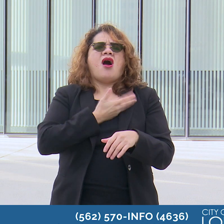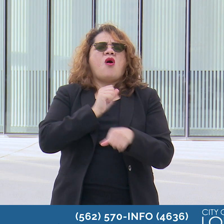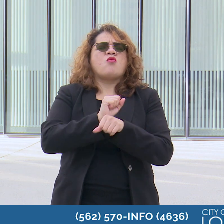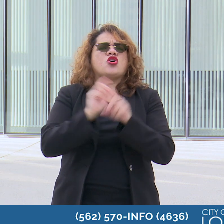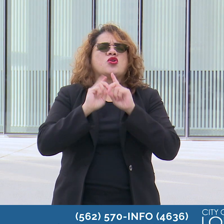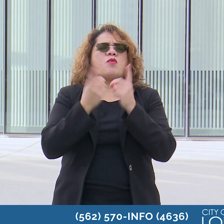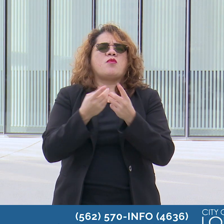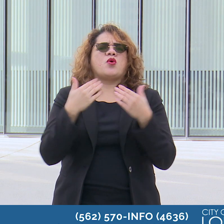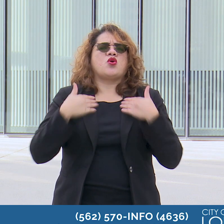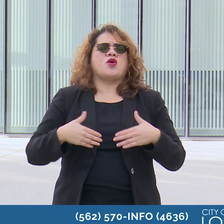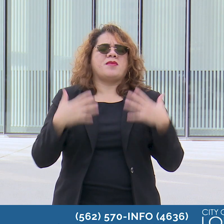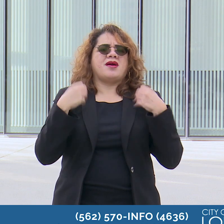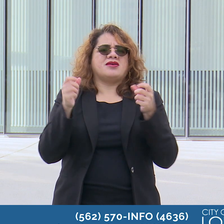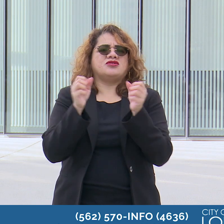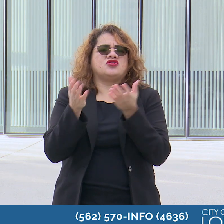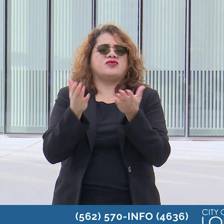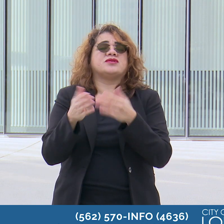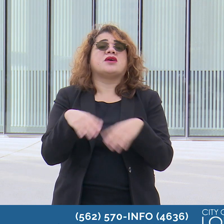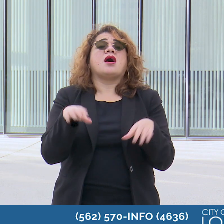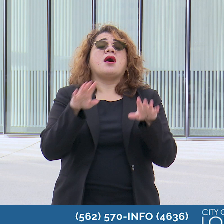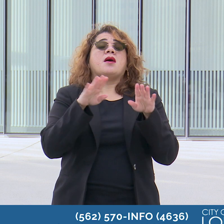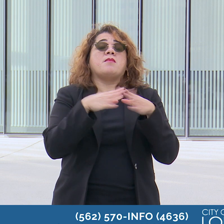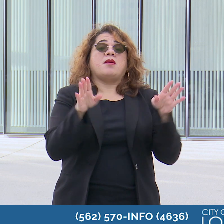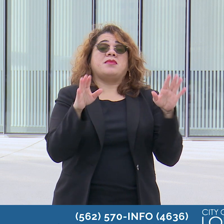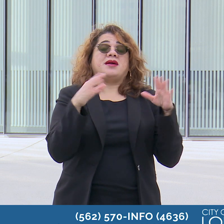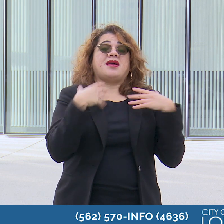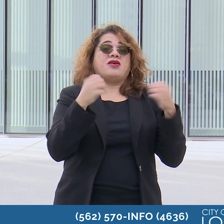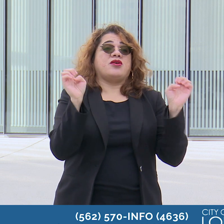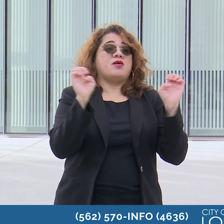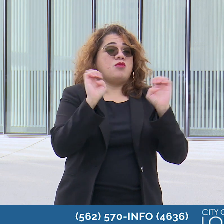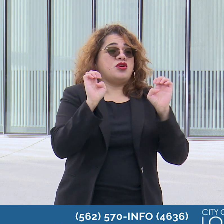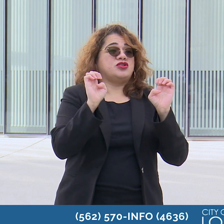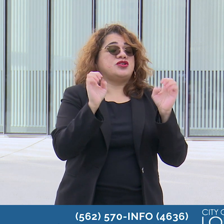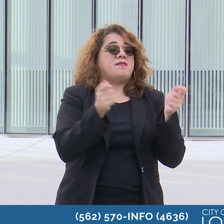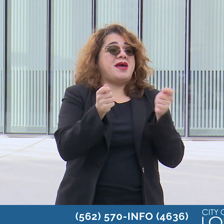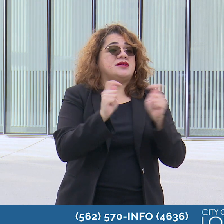Our public health emergency management team and immunization coordinator have been training